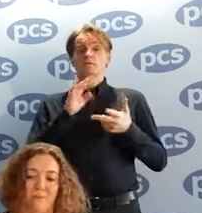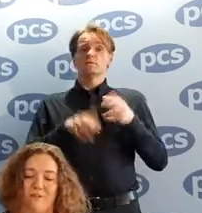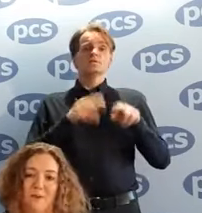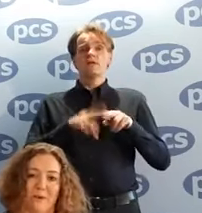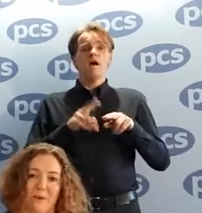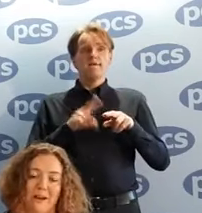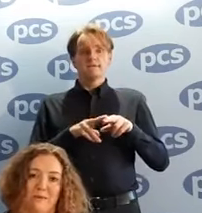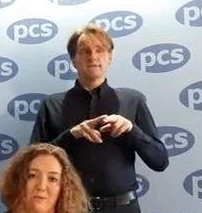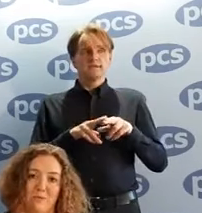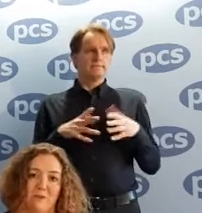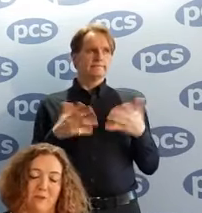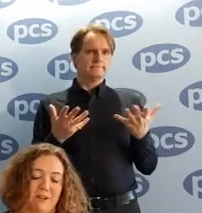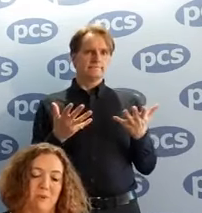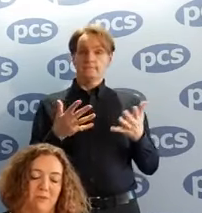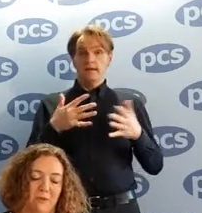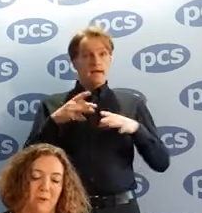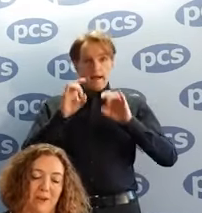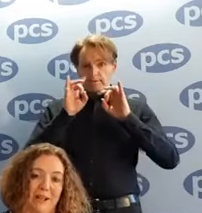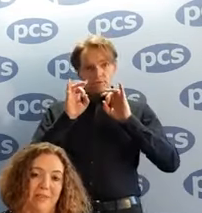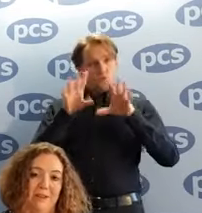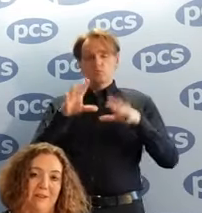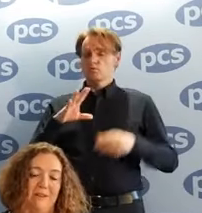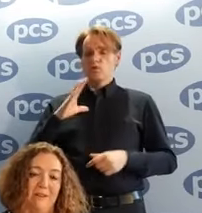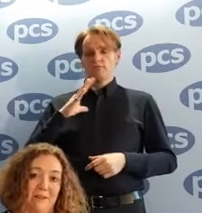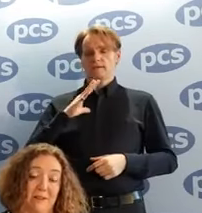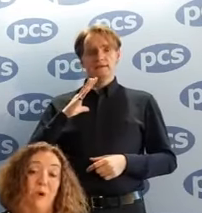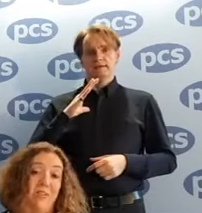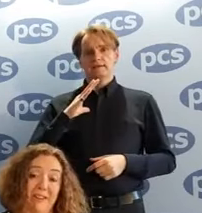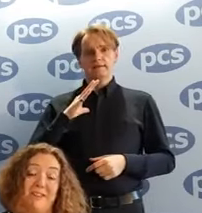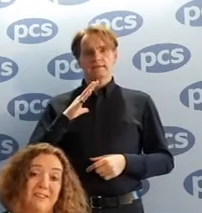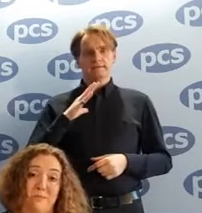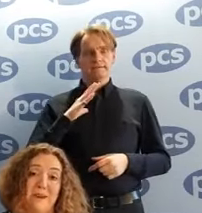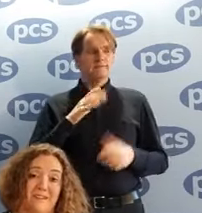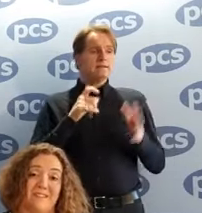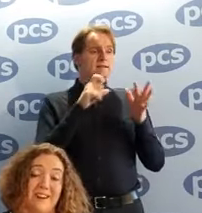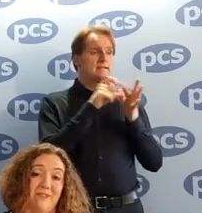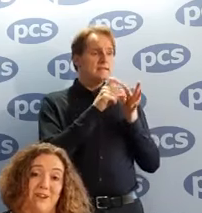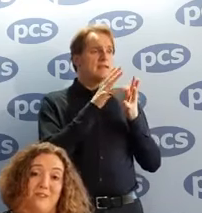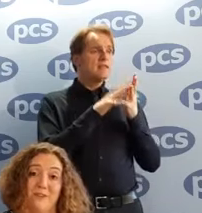I said before when I spoke before that the one thing that DWP doesn't have enough